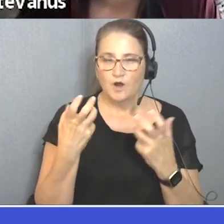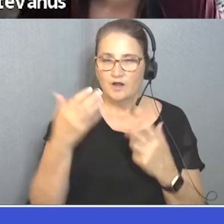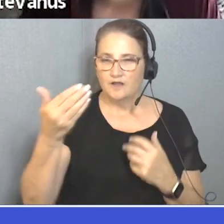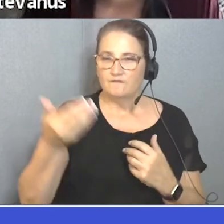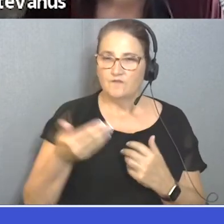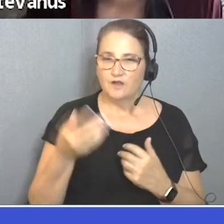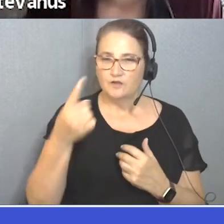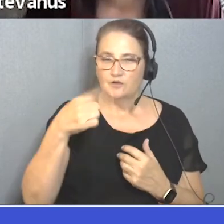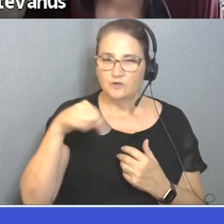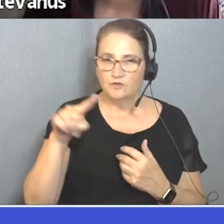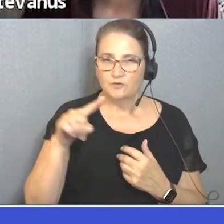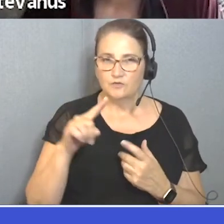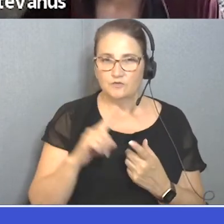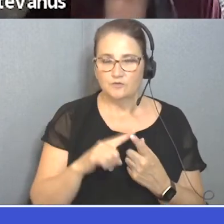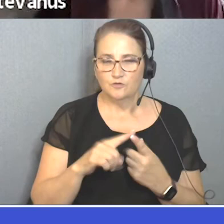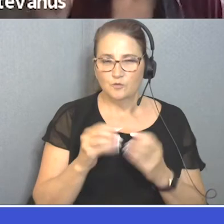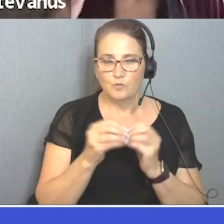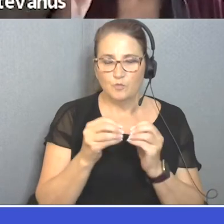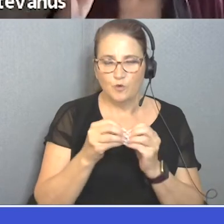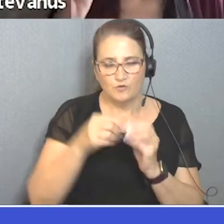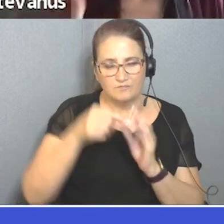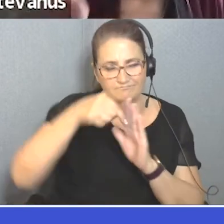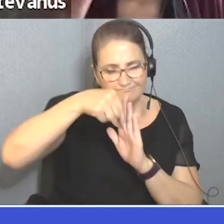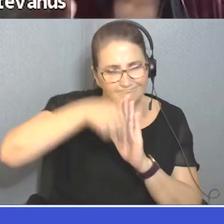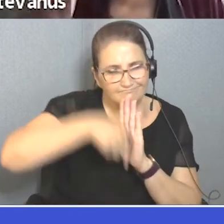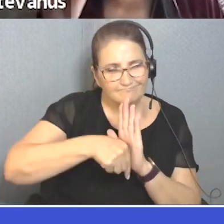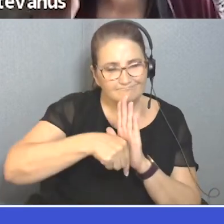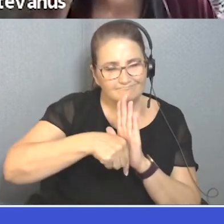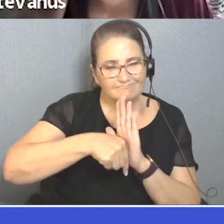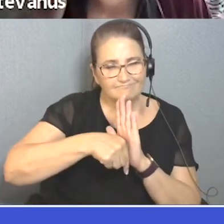that you brainstormed. And I want to